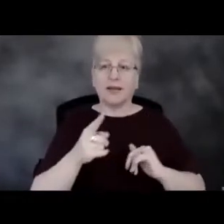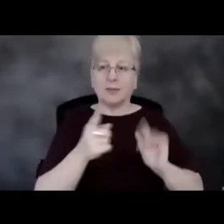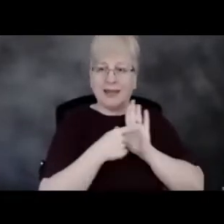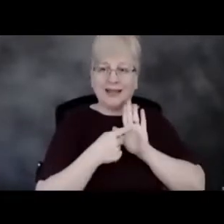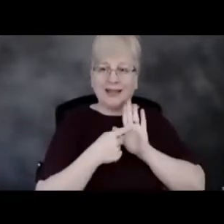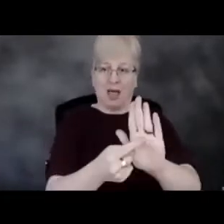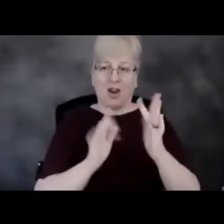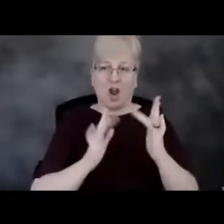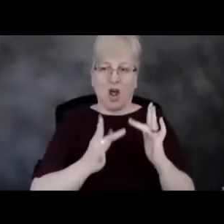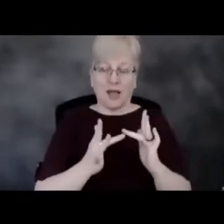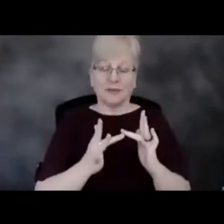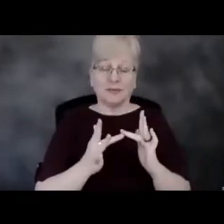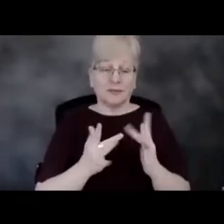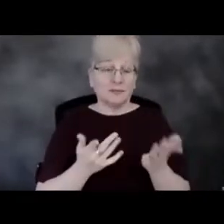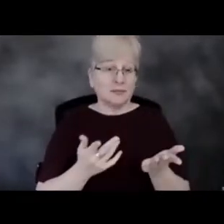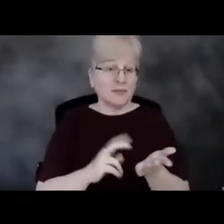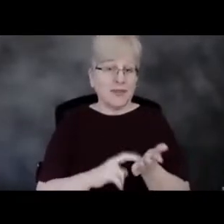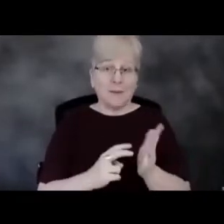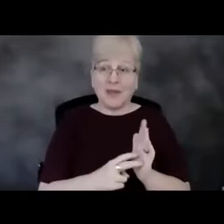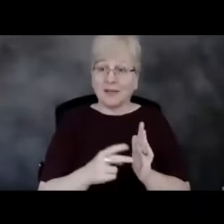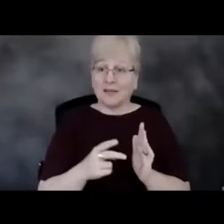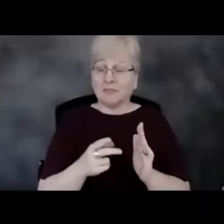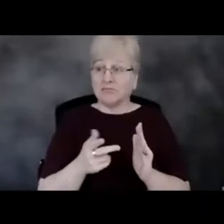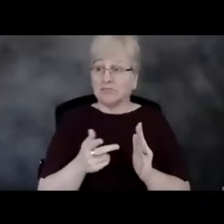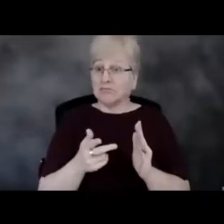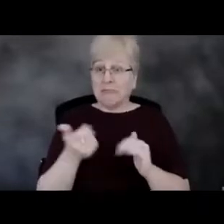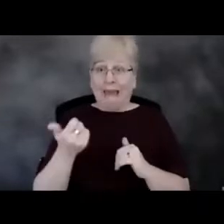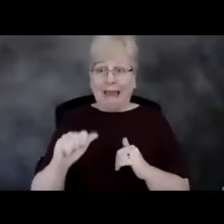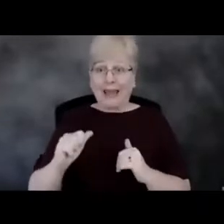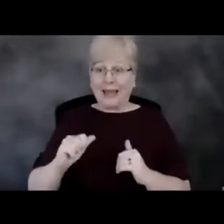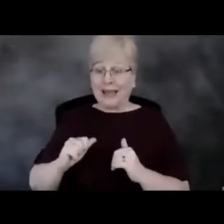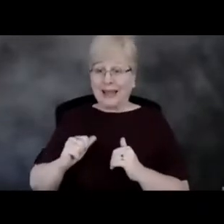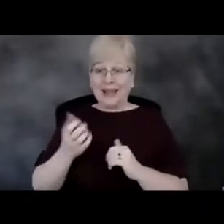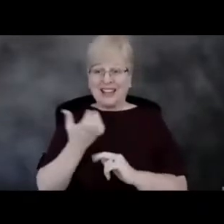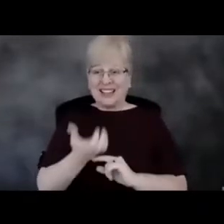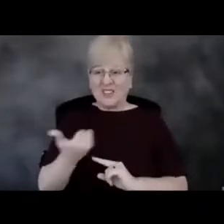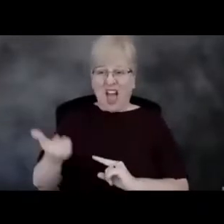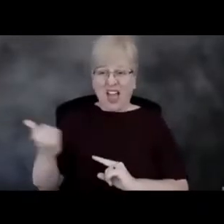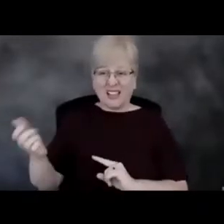that you can access this to any Internet device and continue to edit.